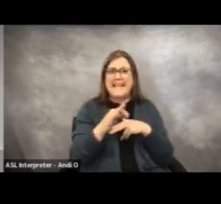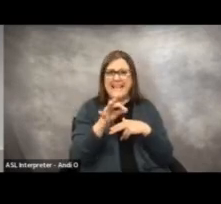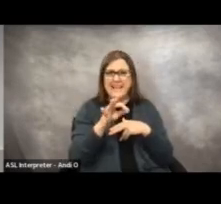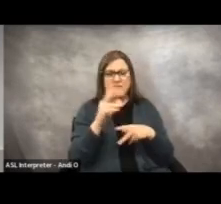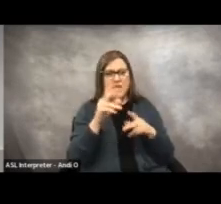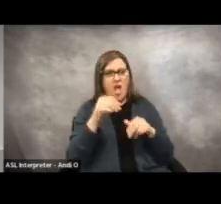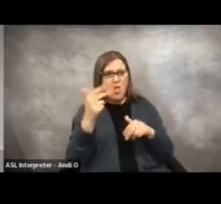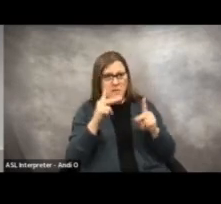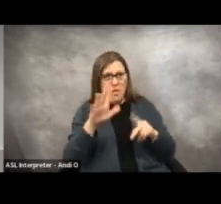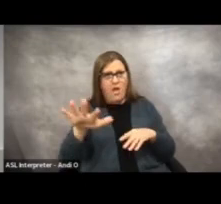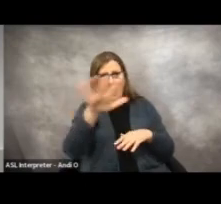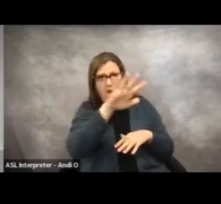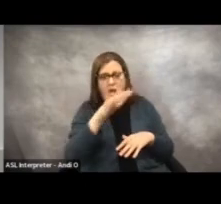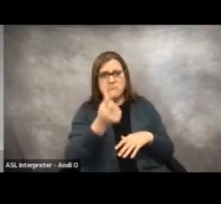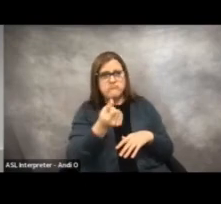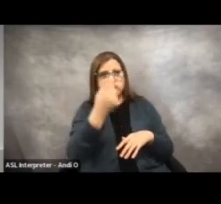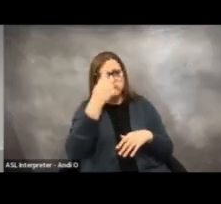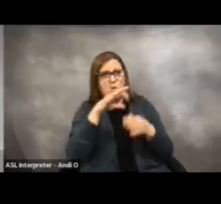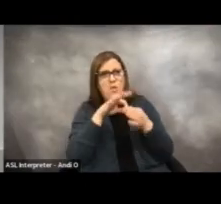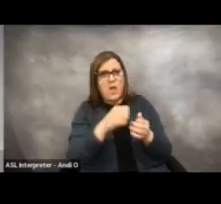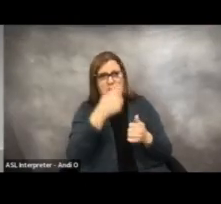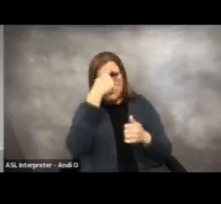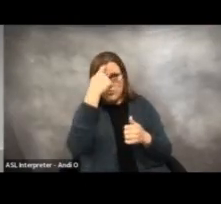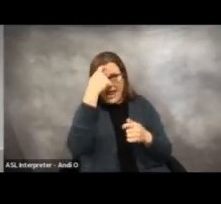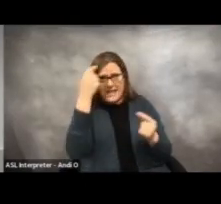had been brain injury informed? Next slide please.